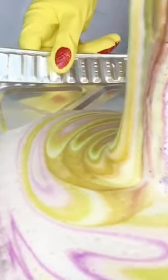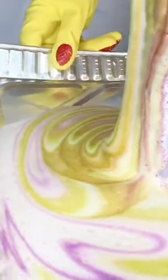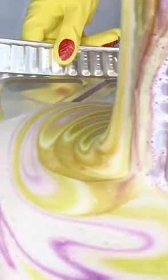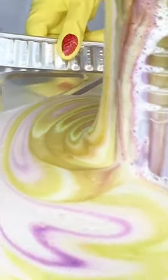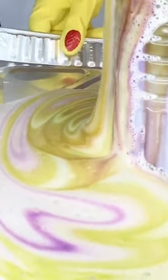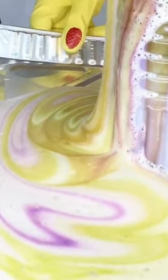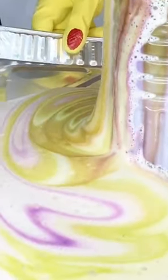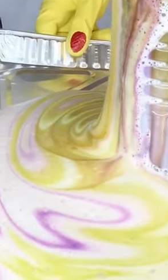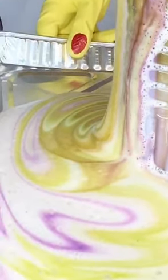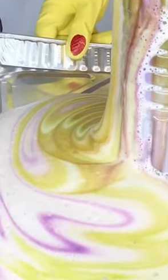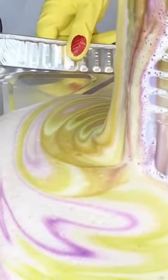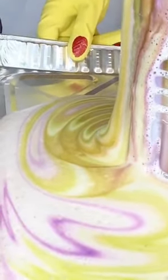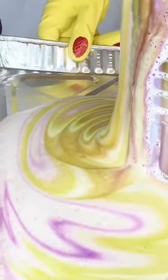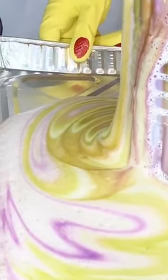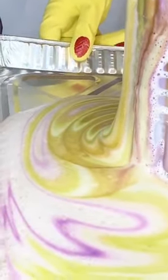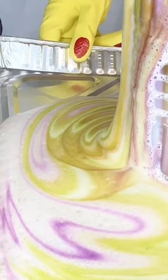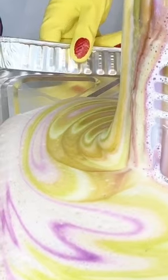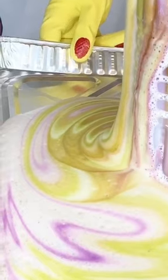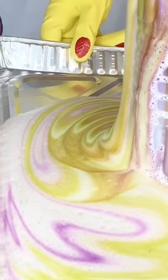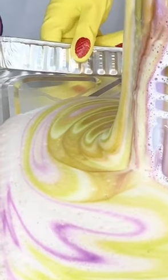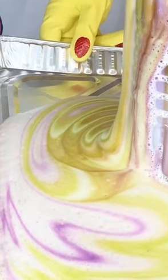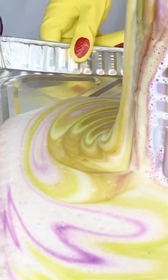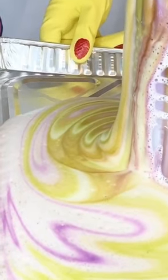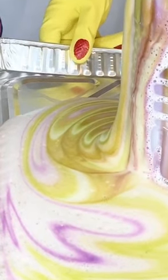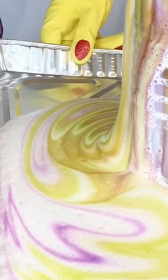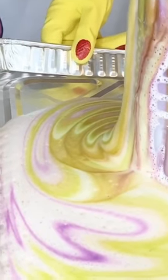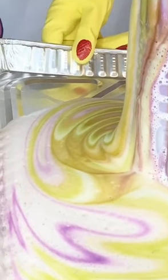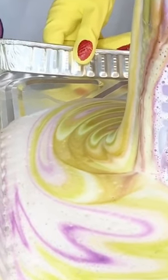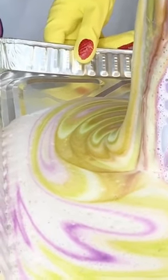That's what happens when you mix hydrogen peroxide